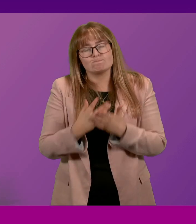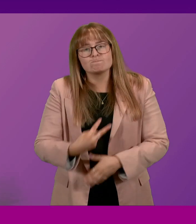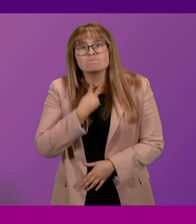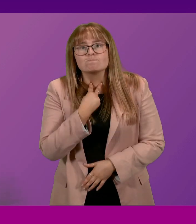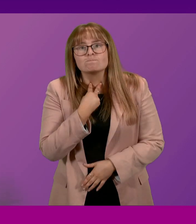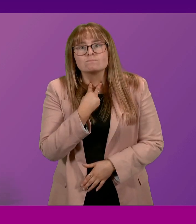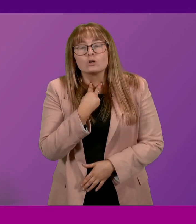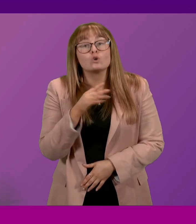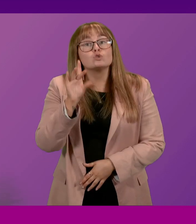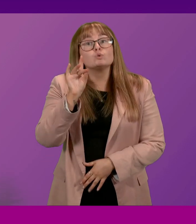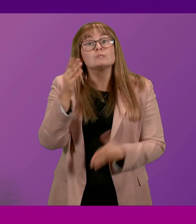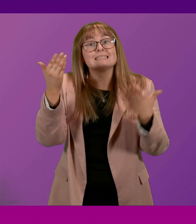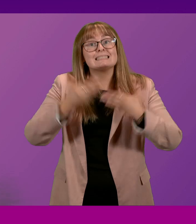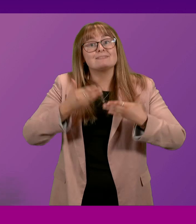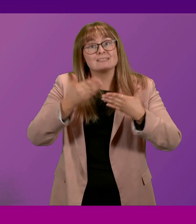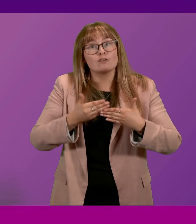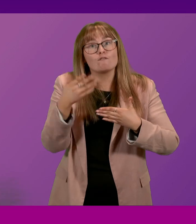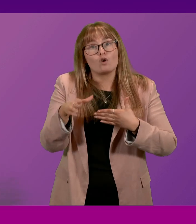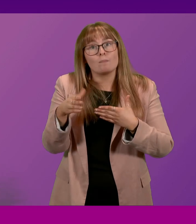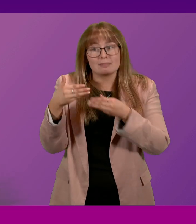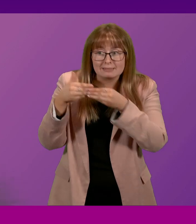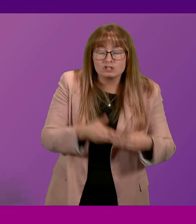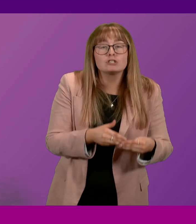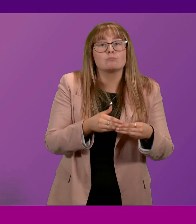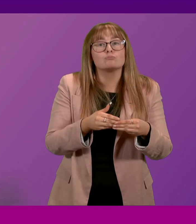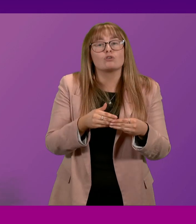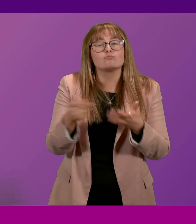On Tuesday evening, under the leadership of the Presiding Officer, there were public service